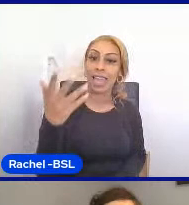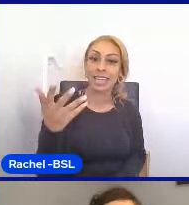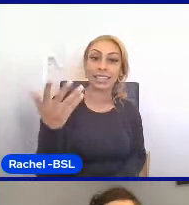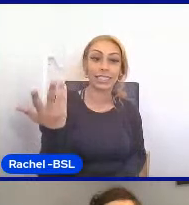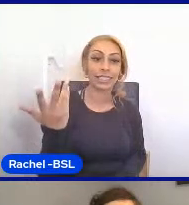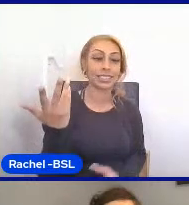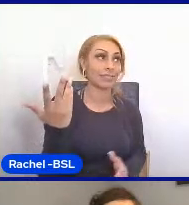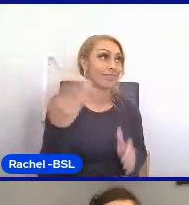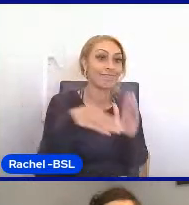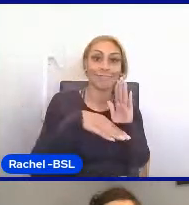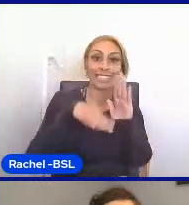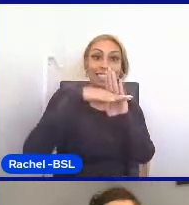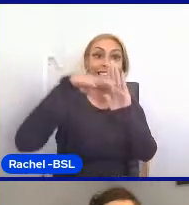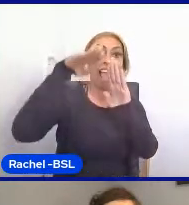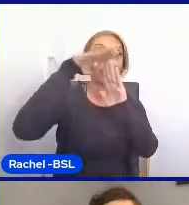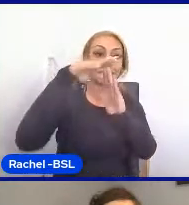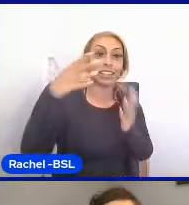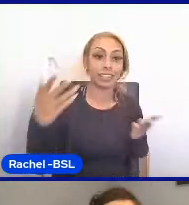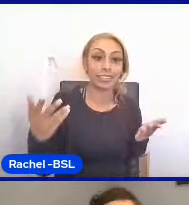is that so many cruise info here,